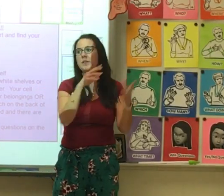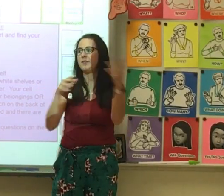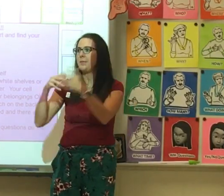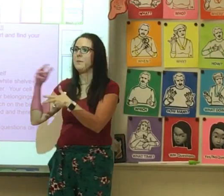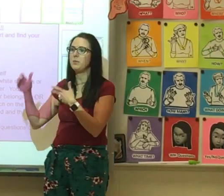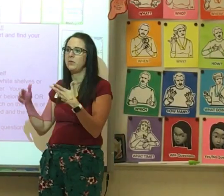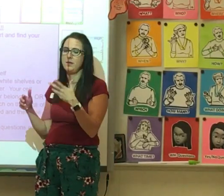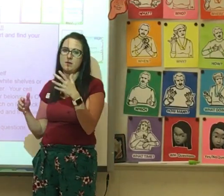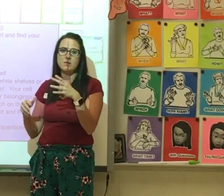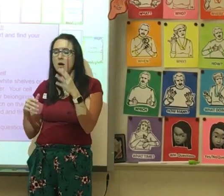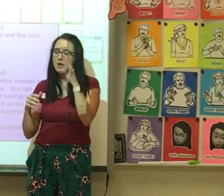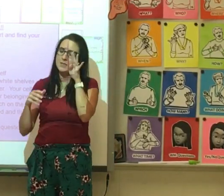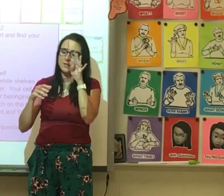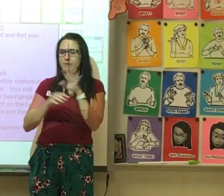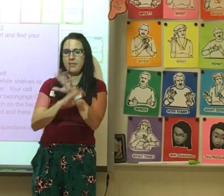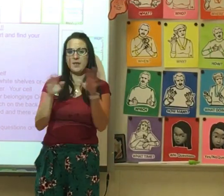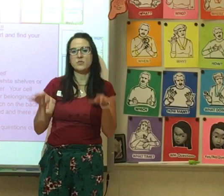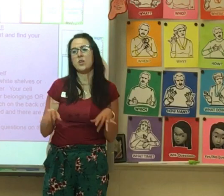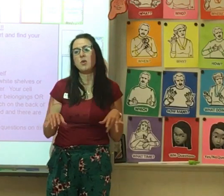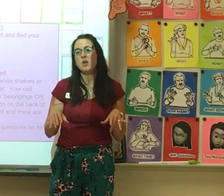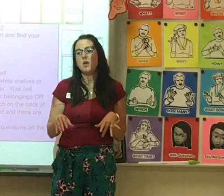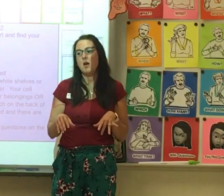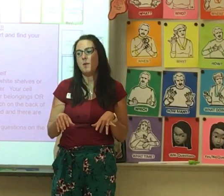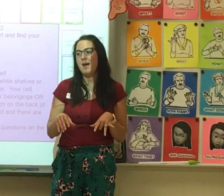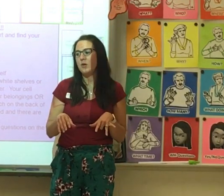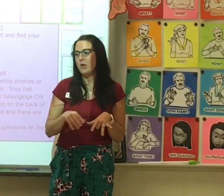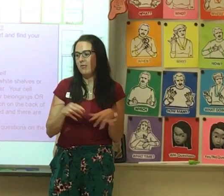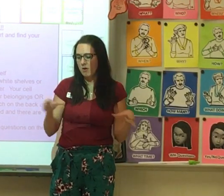with different people and all kinds of different things so I don't want there